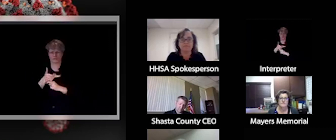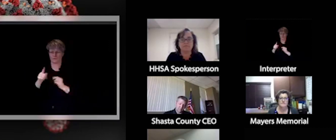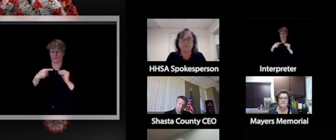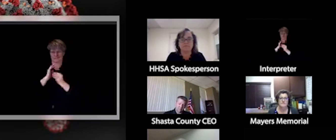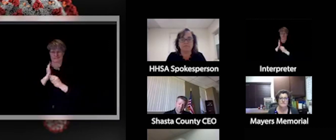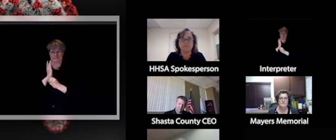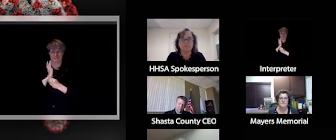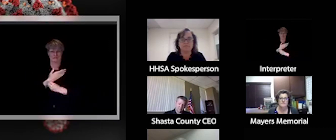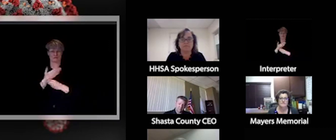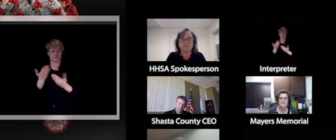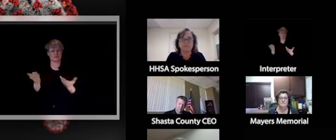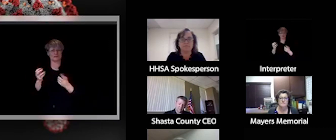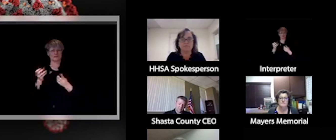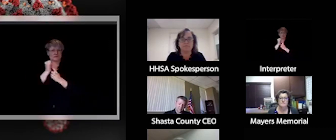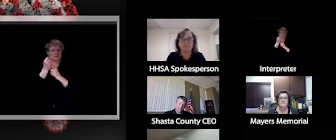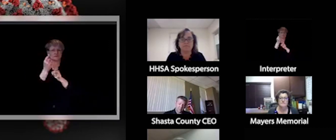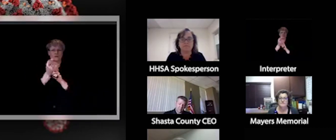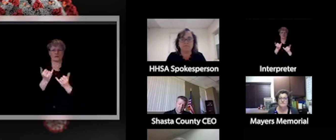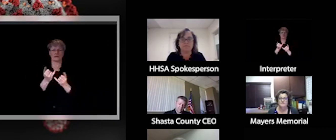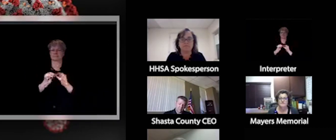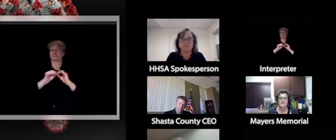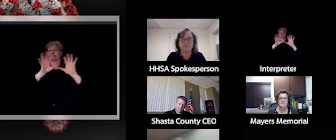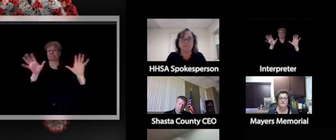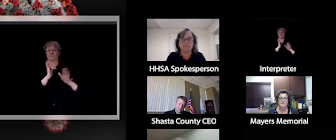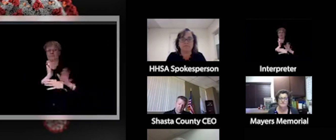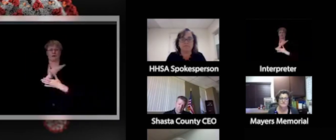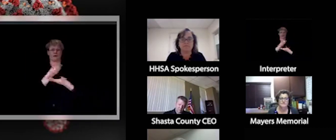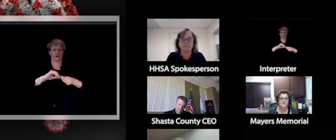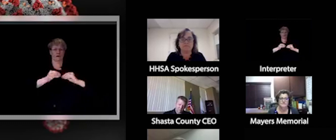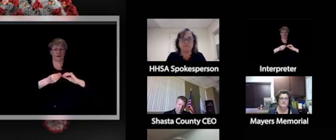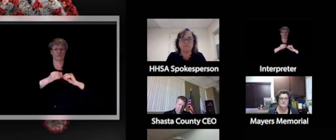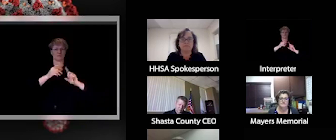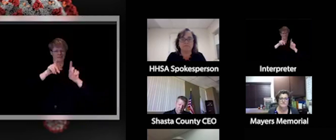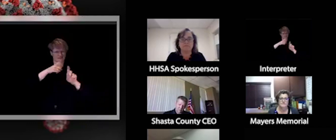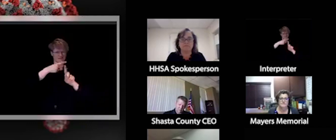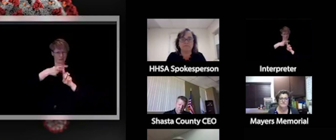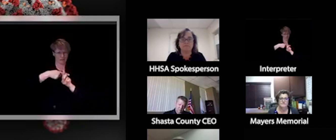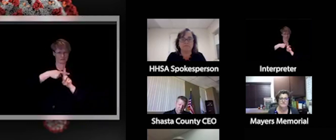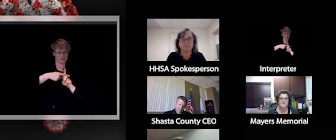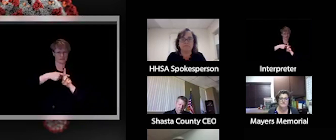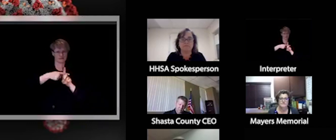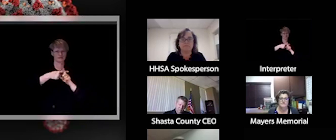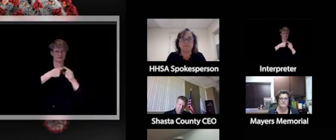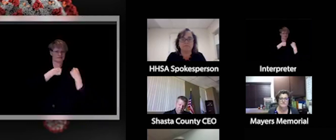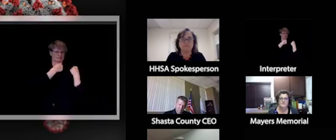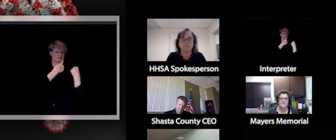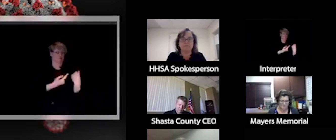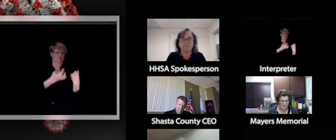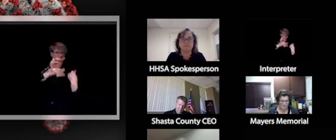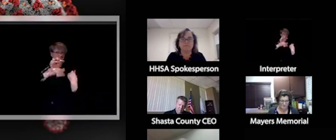our numbers have increased significantly during June, from where we were at the end of May.